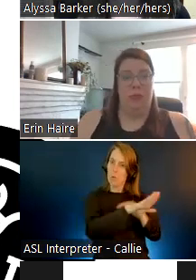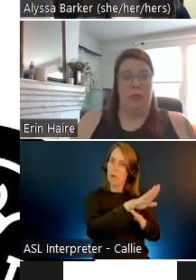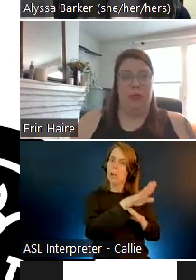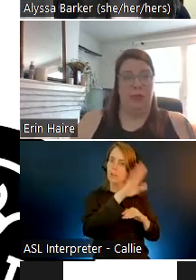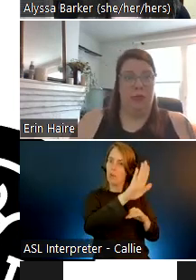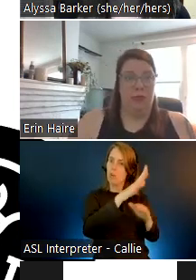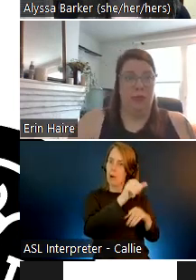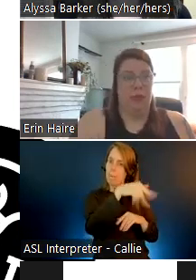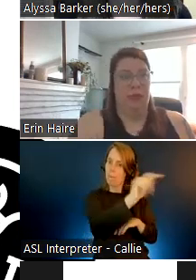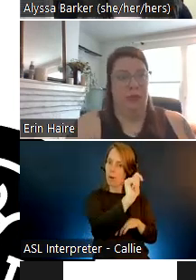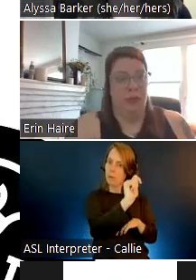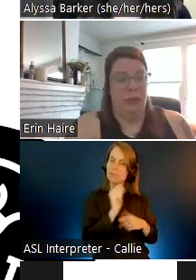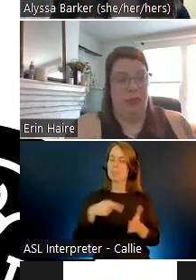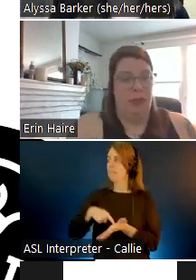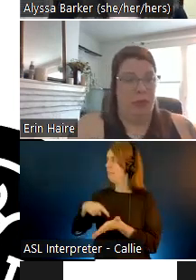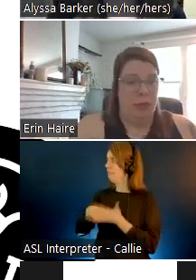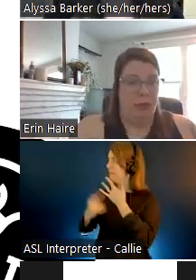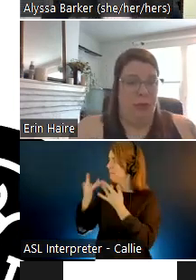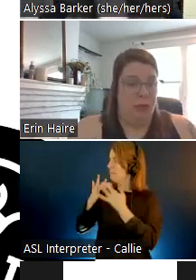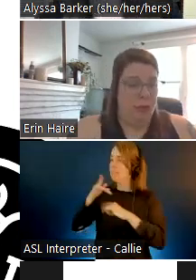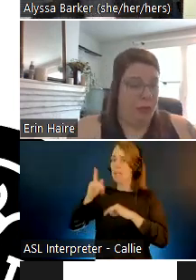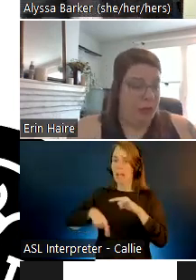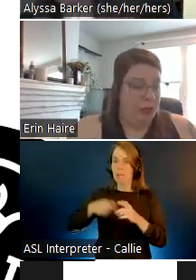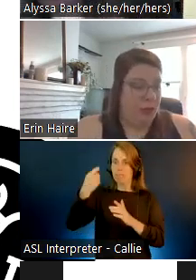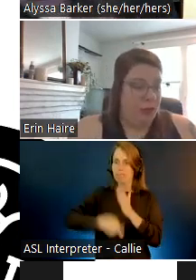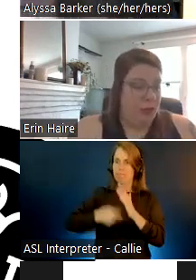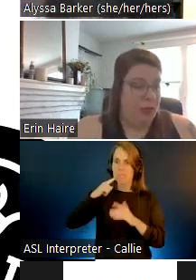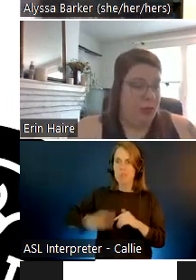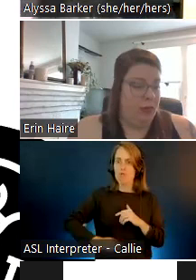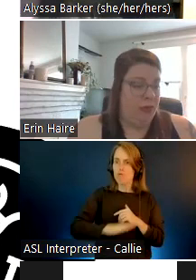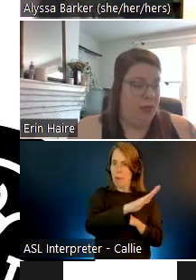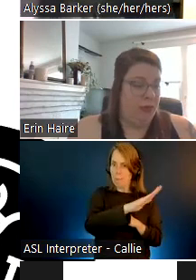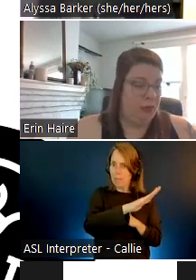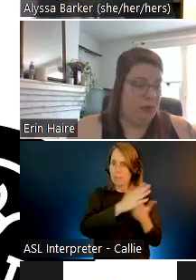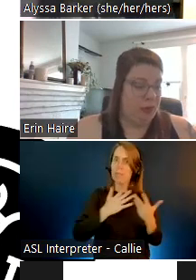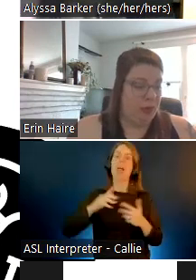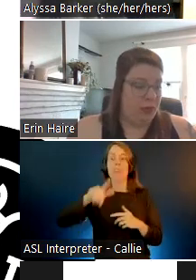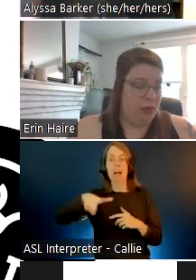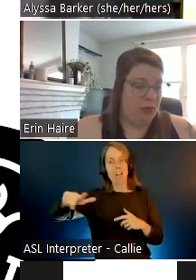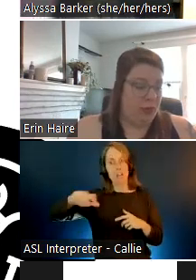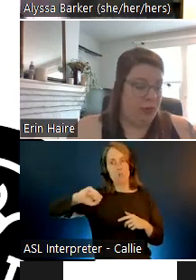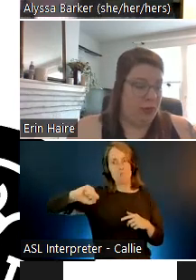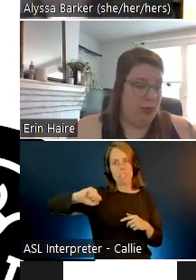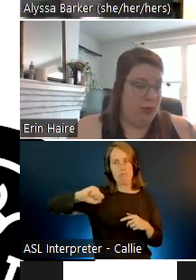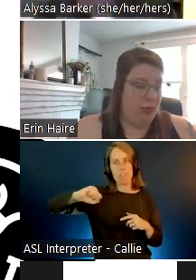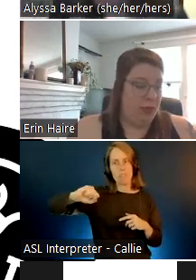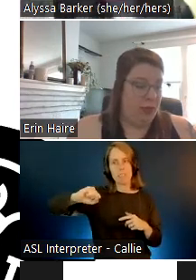agreed to put in the ramp for her the landlord was resisting and she contacted us and we got